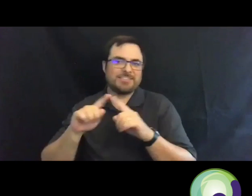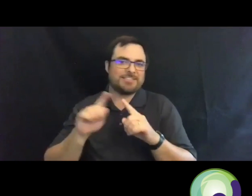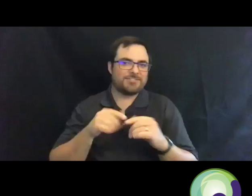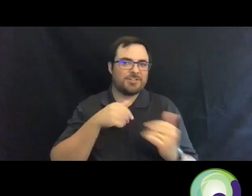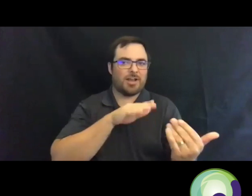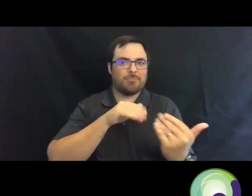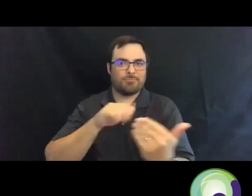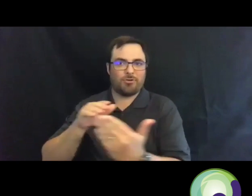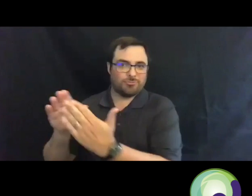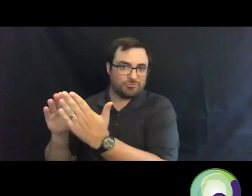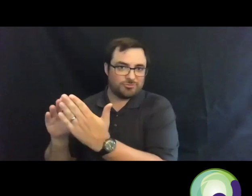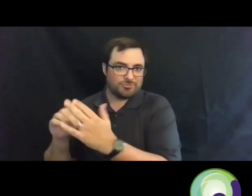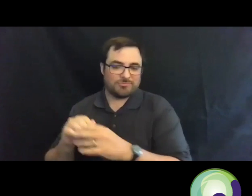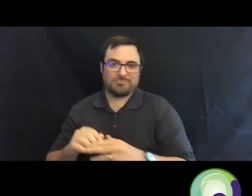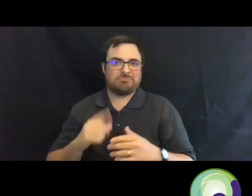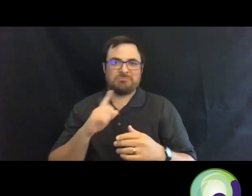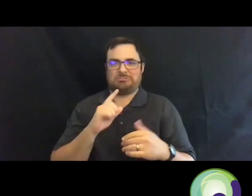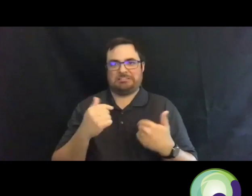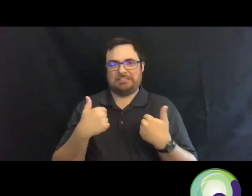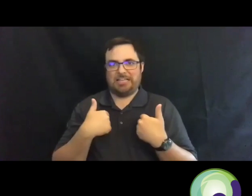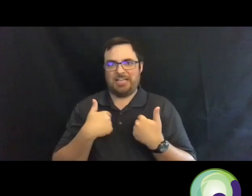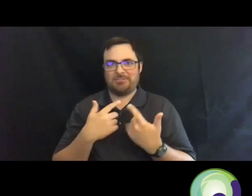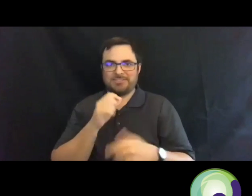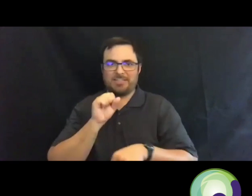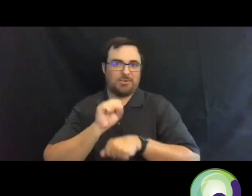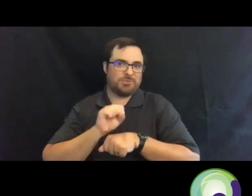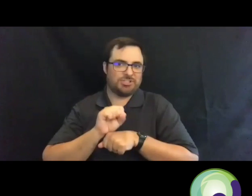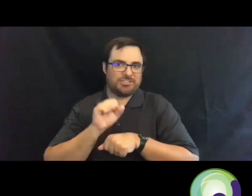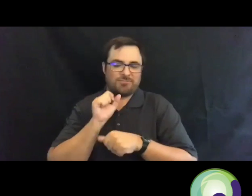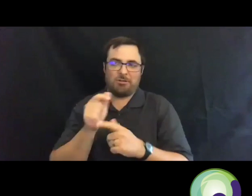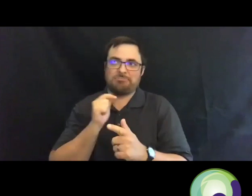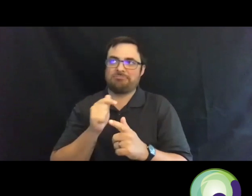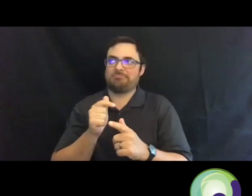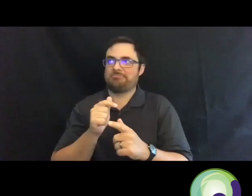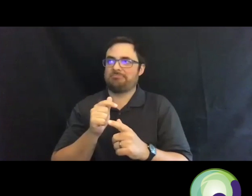I was not working from the mindset of strictly auditory-verbal therapy.